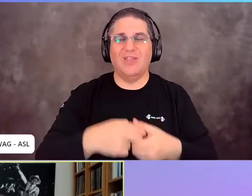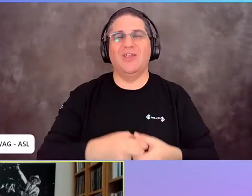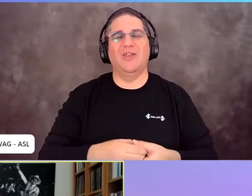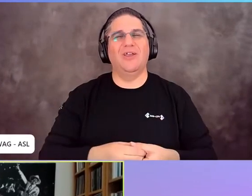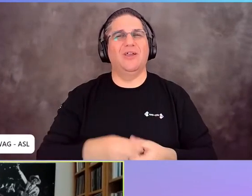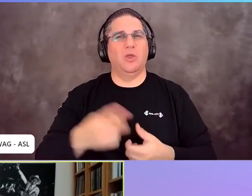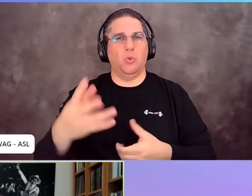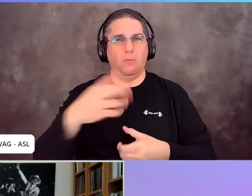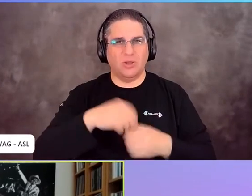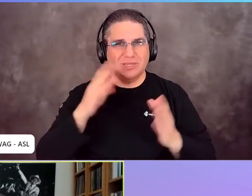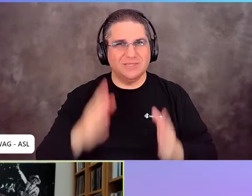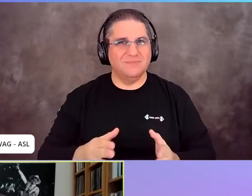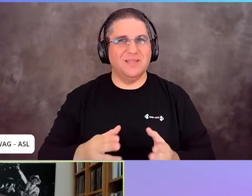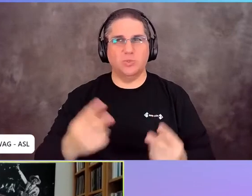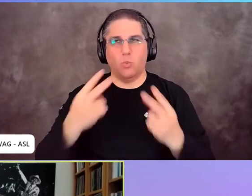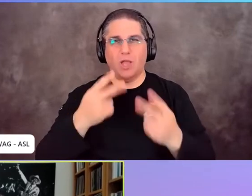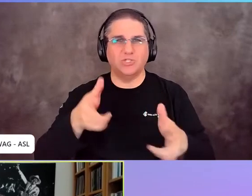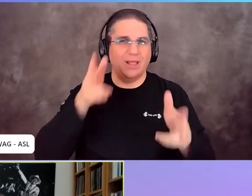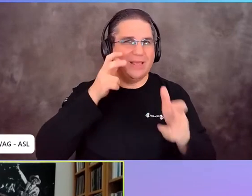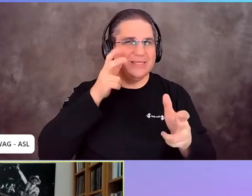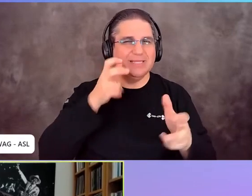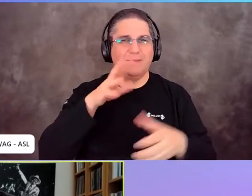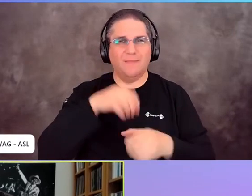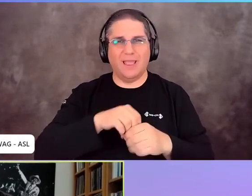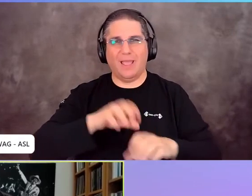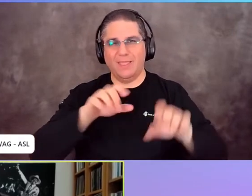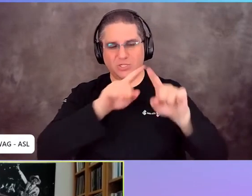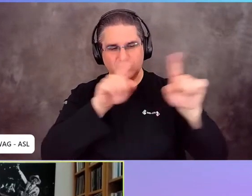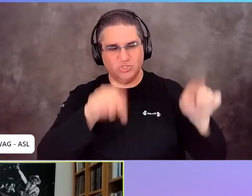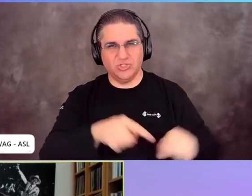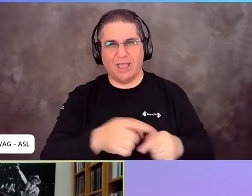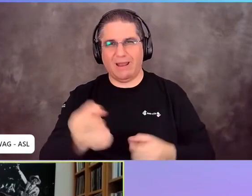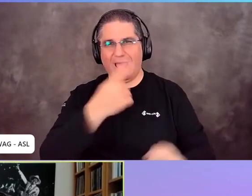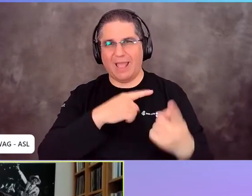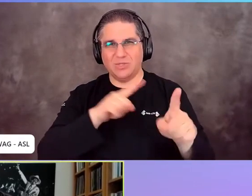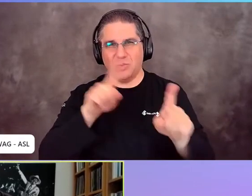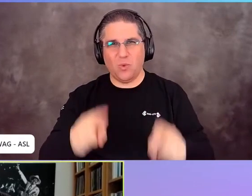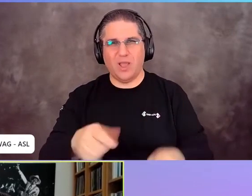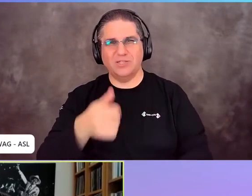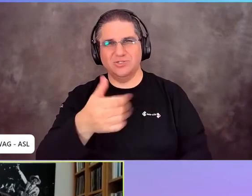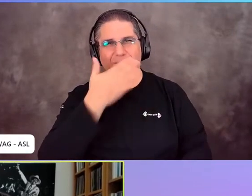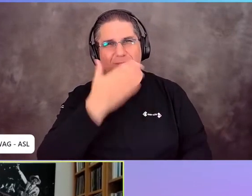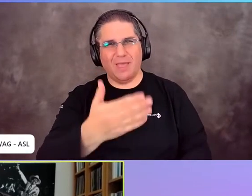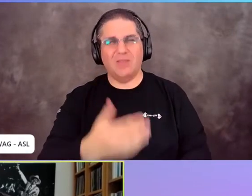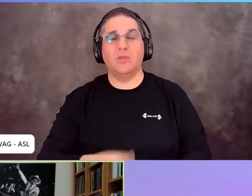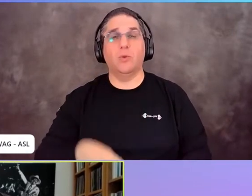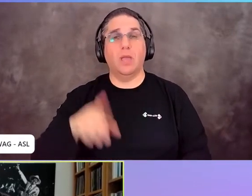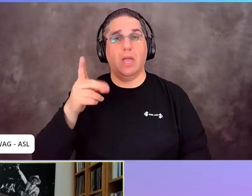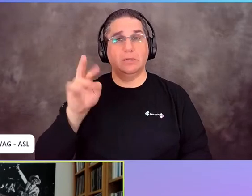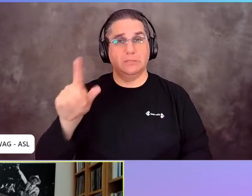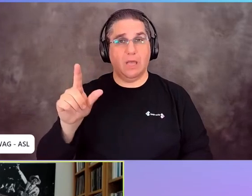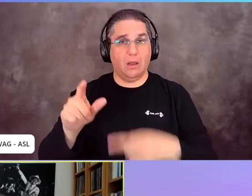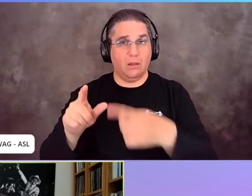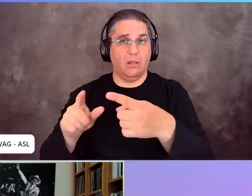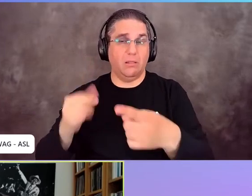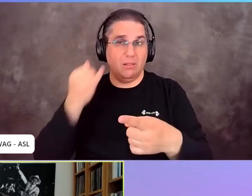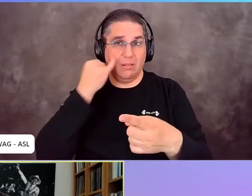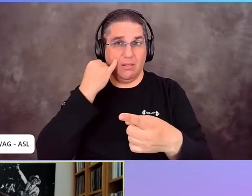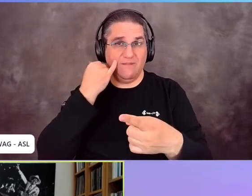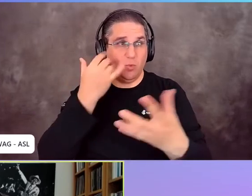[RON]. We need to finish this session Donald I want to thank you very much for this presentation. I want you all for to thank being here. For